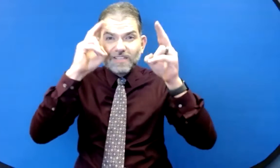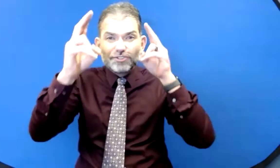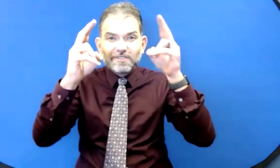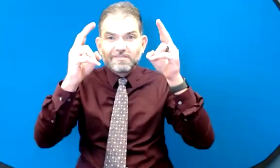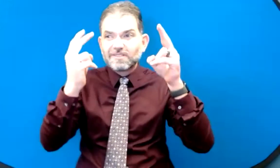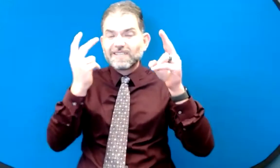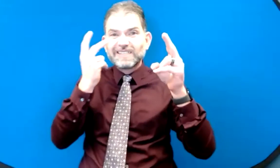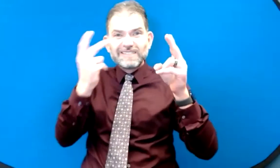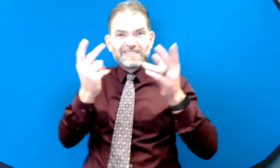ASL Interpreter: hallucinate.